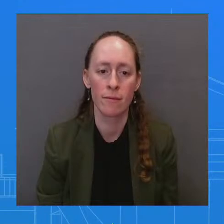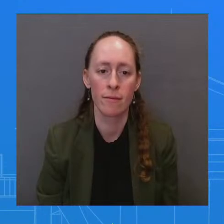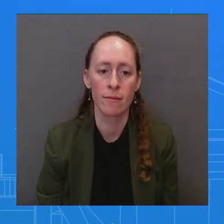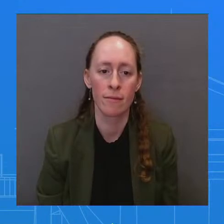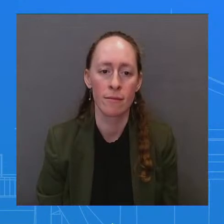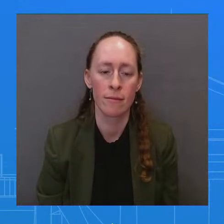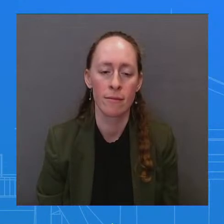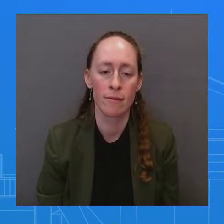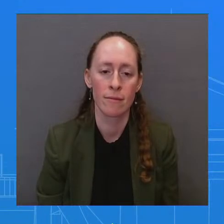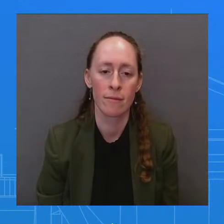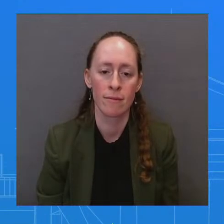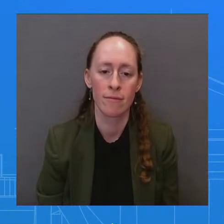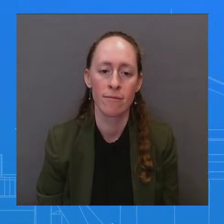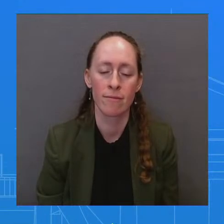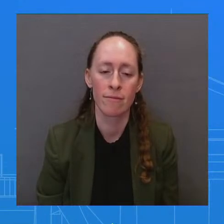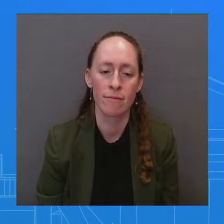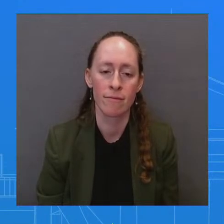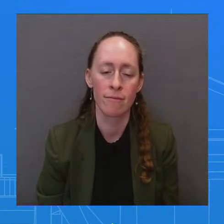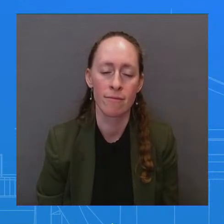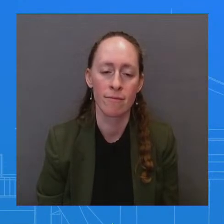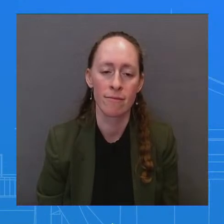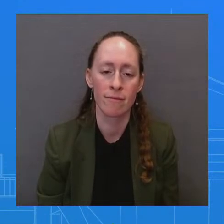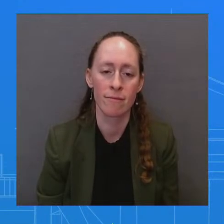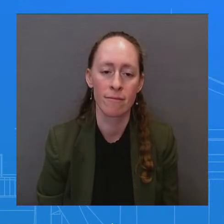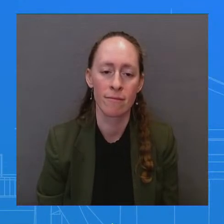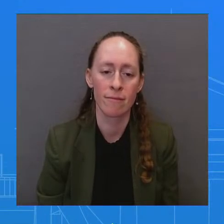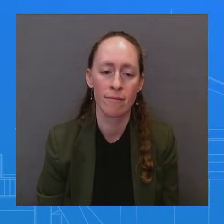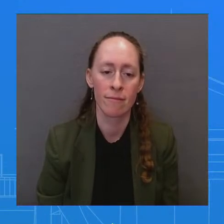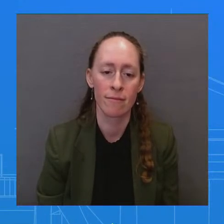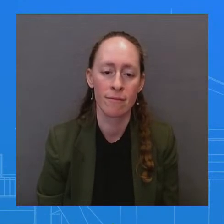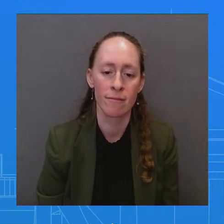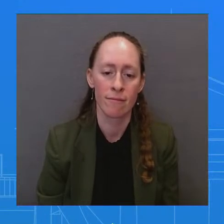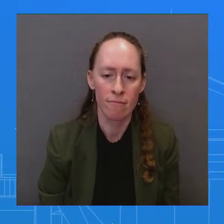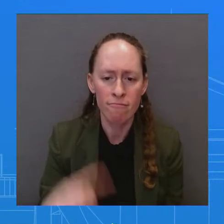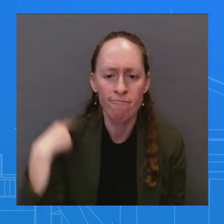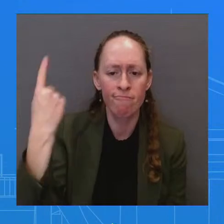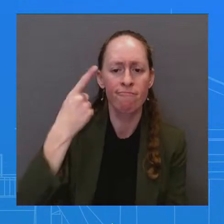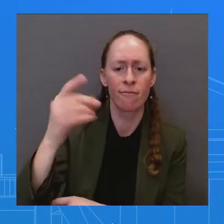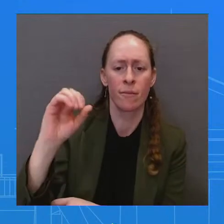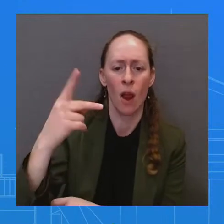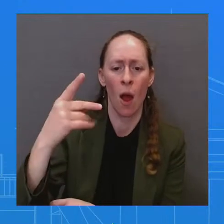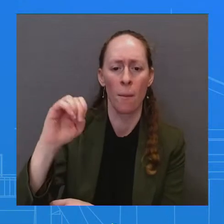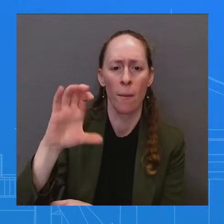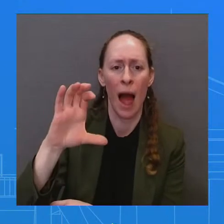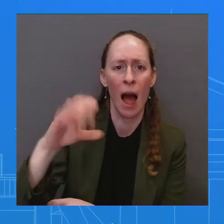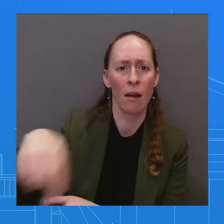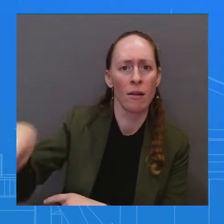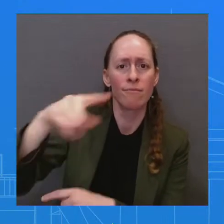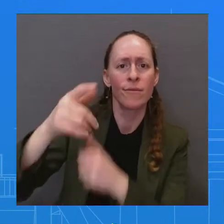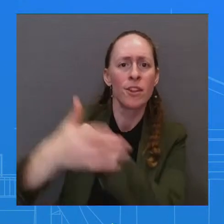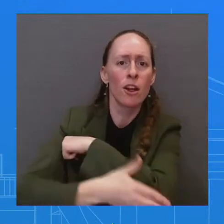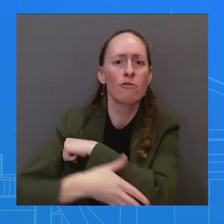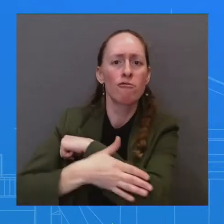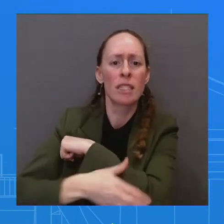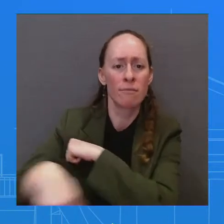to reinstate those oil supply cuts. Wondering what your level of concern is and what you see as the impact on inflation in the U.S. Mr. Kirby: Well, I think I'll let OPEC leaders